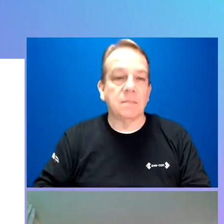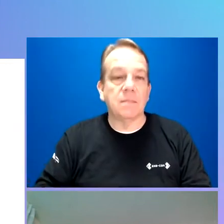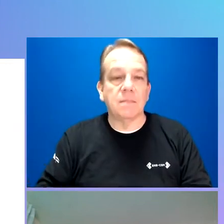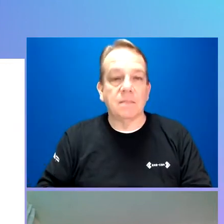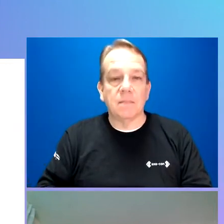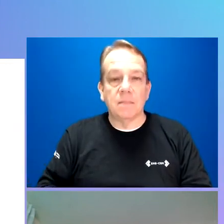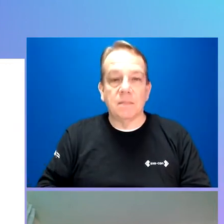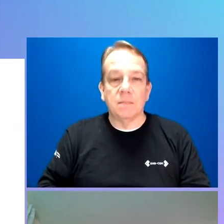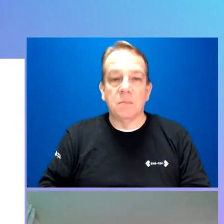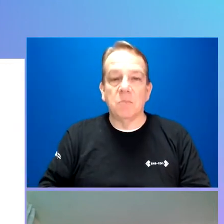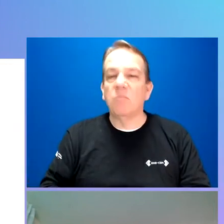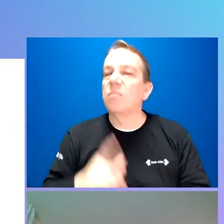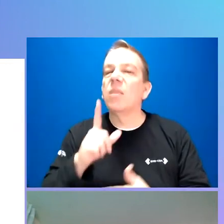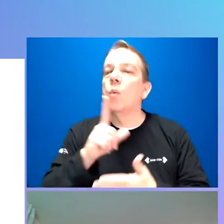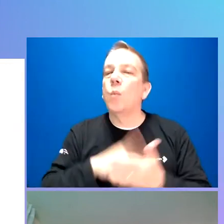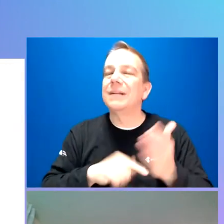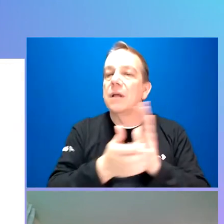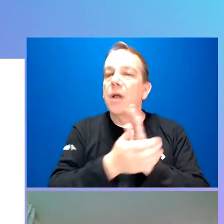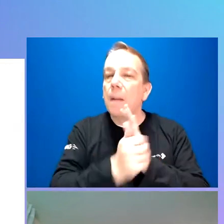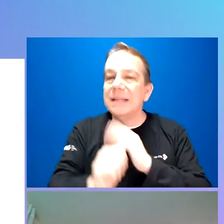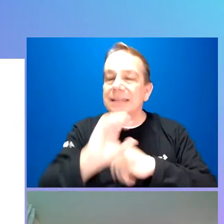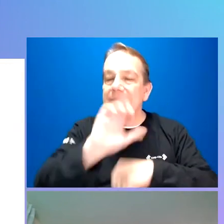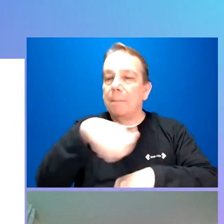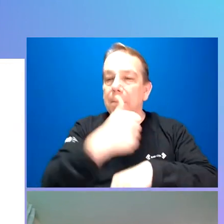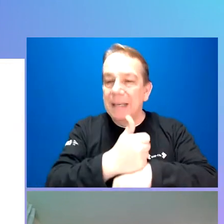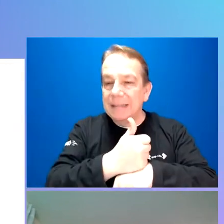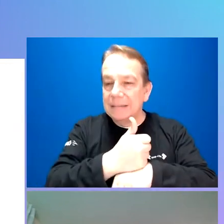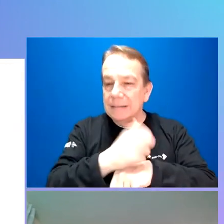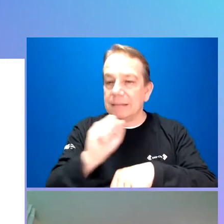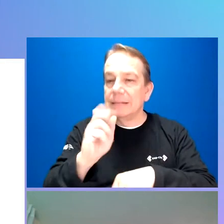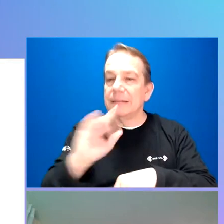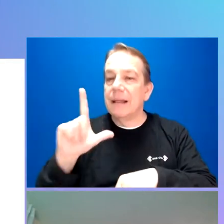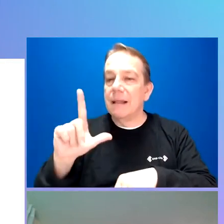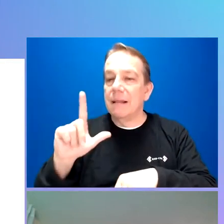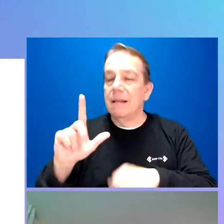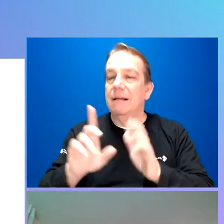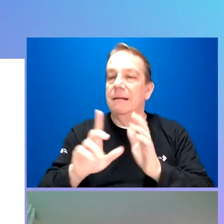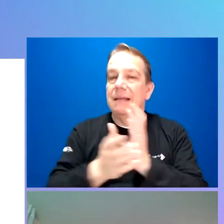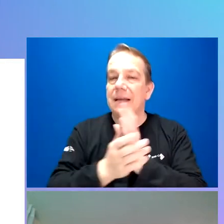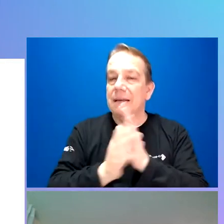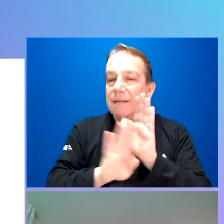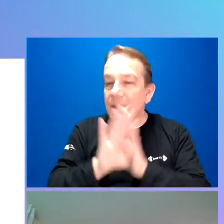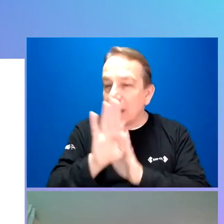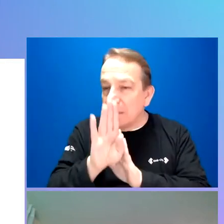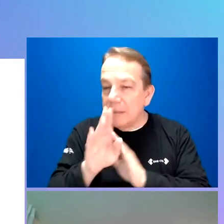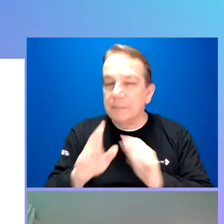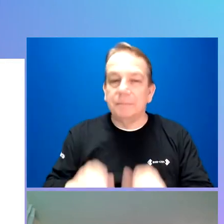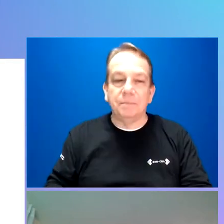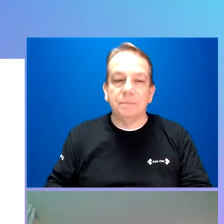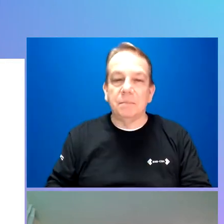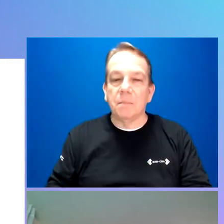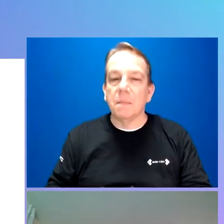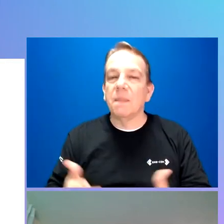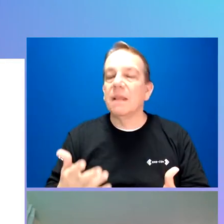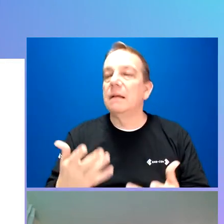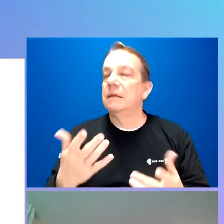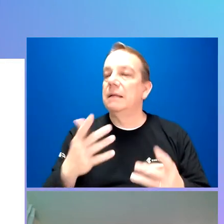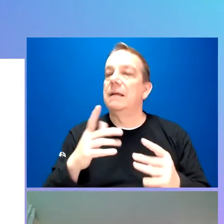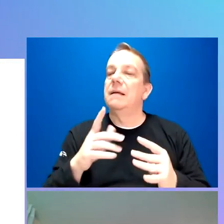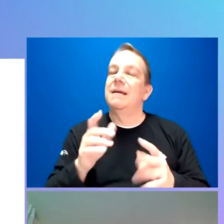competency based uh, skill development. Uh, simply put, it is a systematic way to, uh,